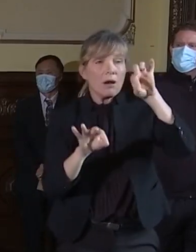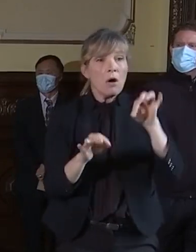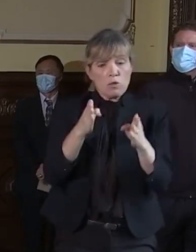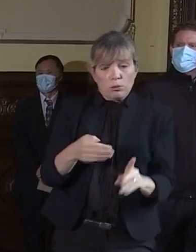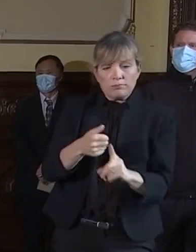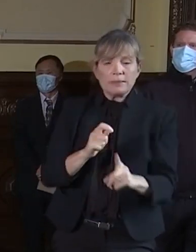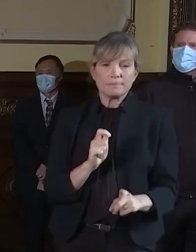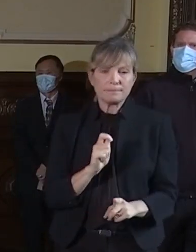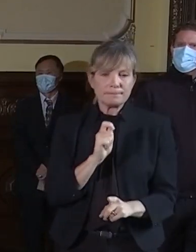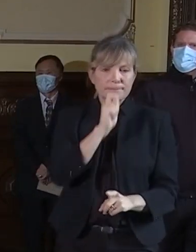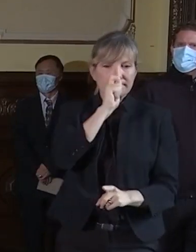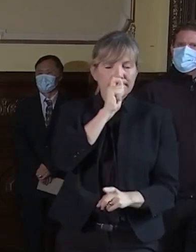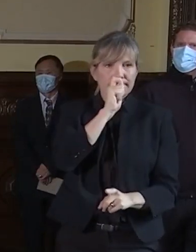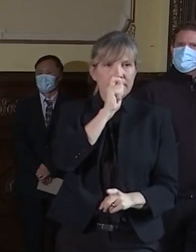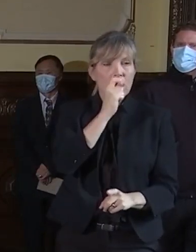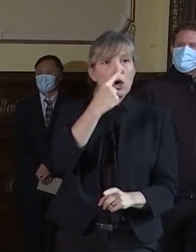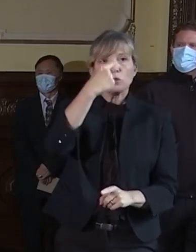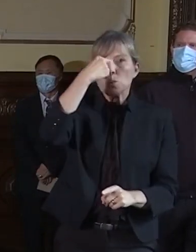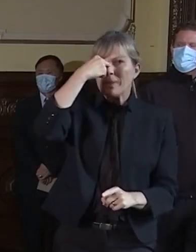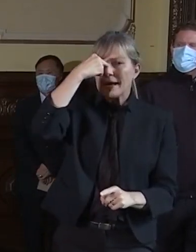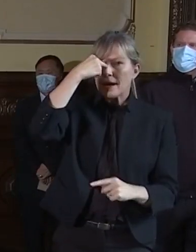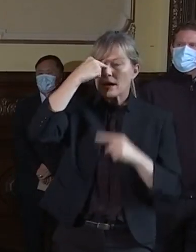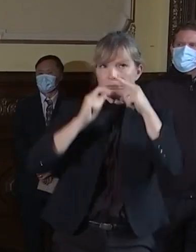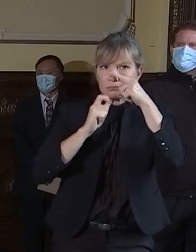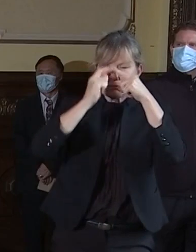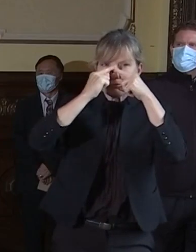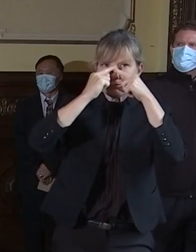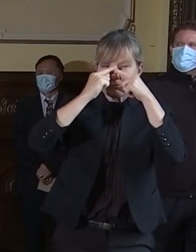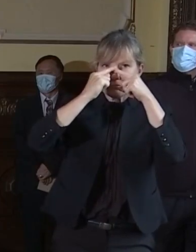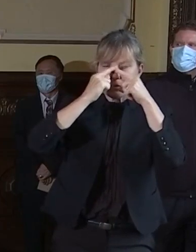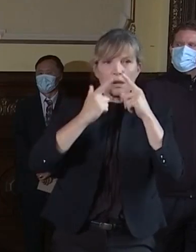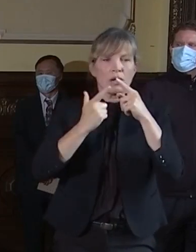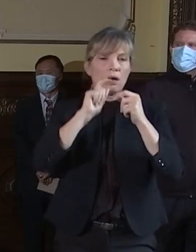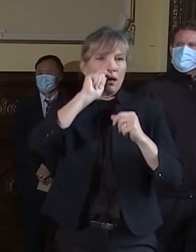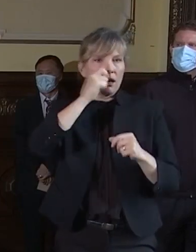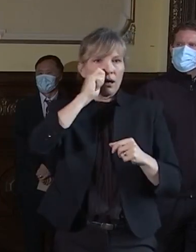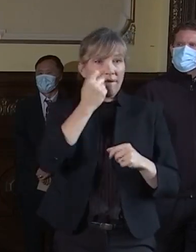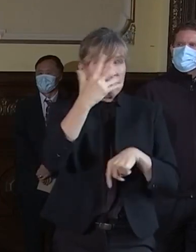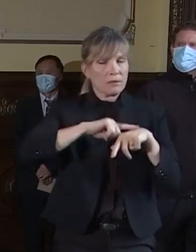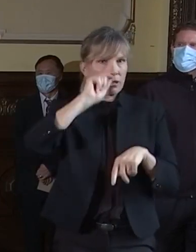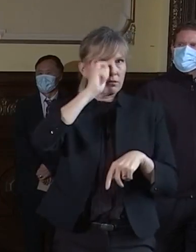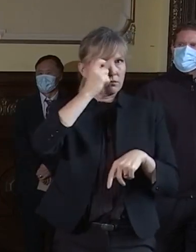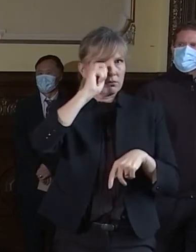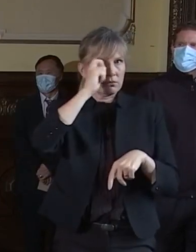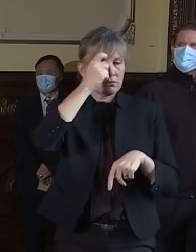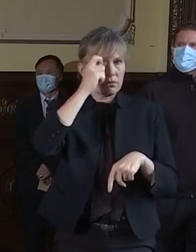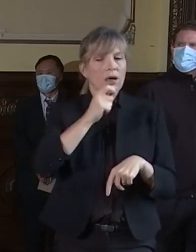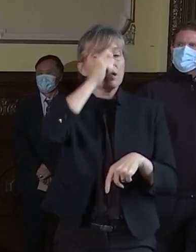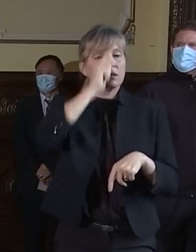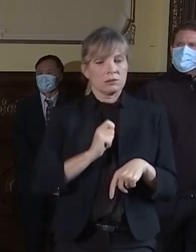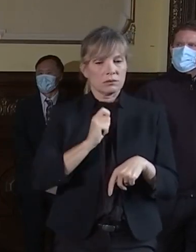THE SWAB LOOKS LIKE A LONG Q-TIP AND THE PERSON INSERTS IT IN THE NOSE UP TO ABOUT THE BRIDGE OF